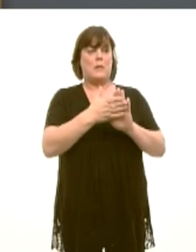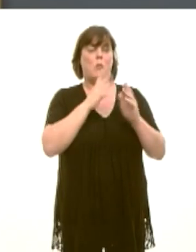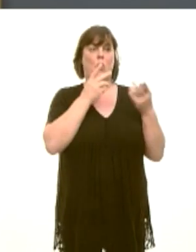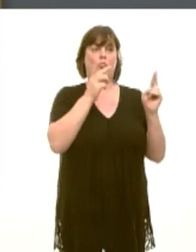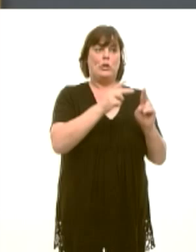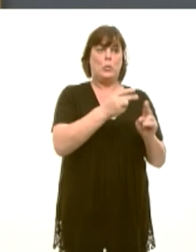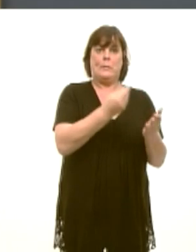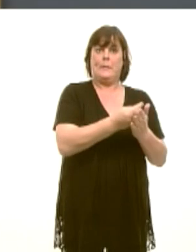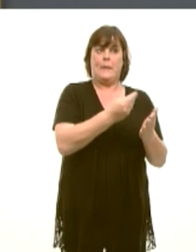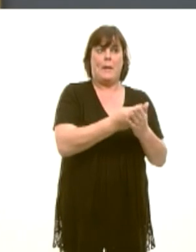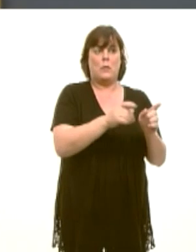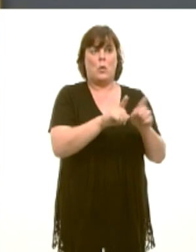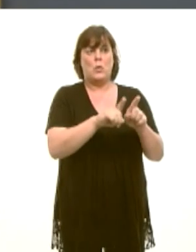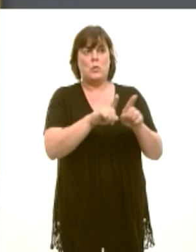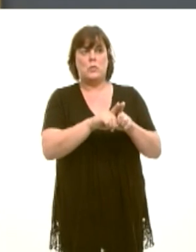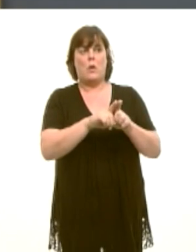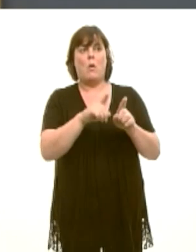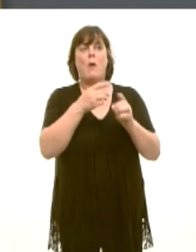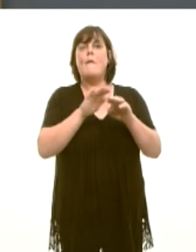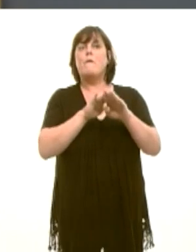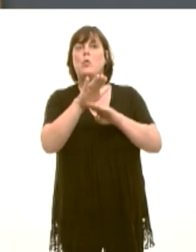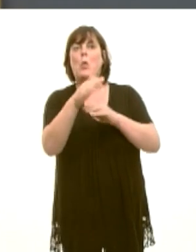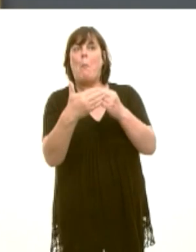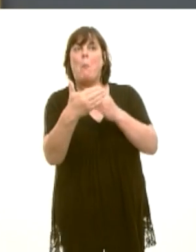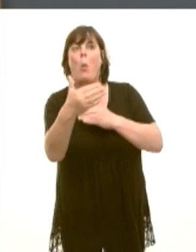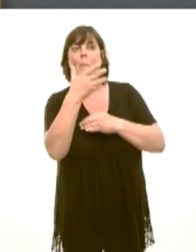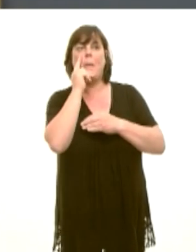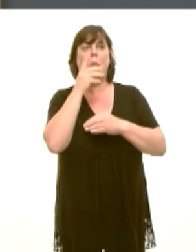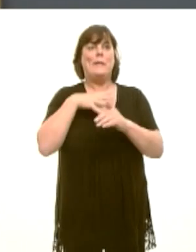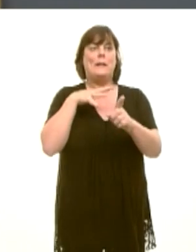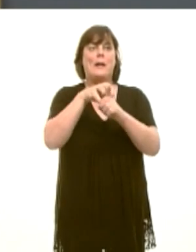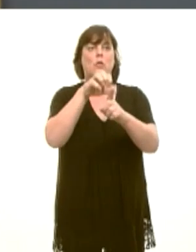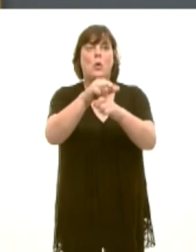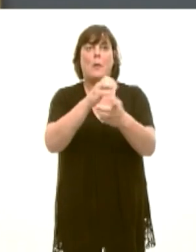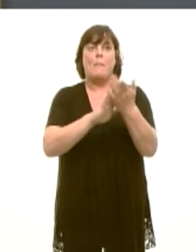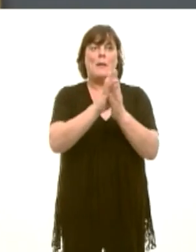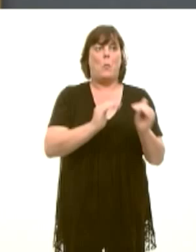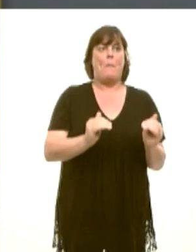in meeting new increased demand in the future. You have called our proposals ëfantasy politicsí,